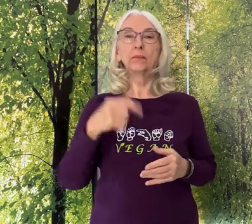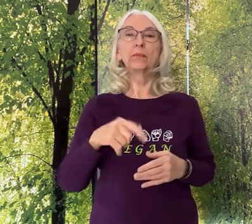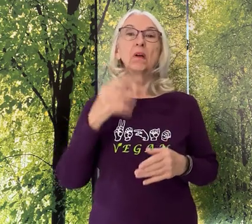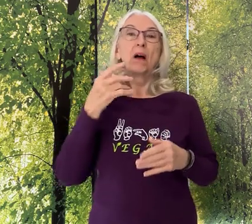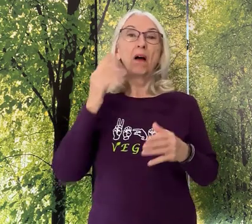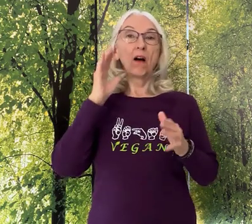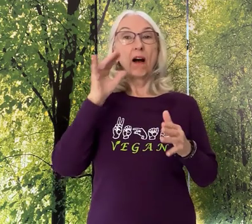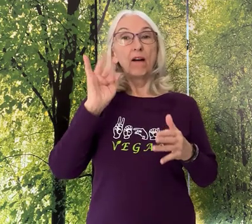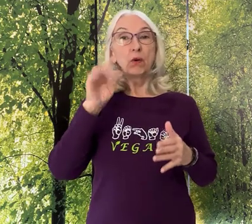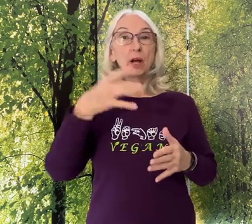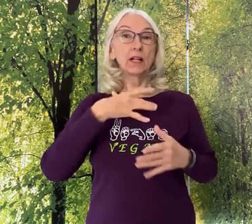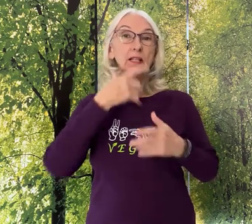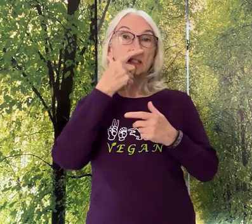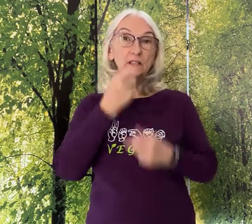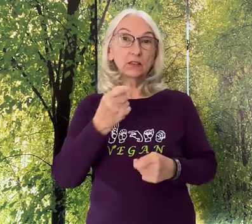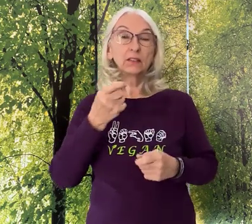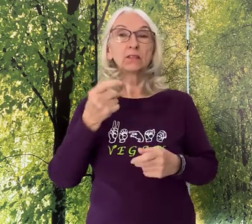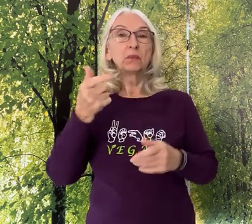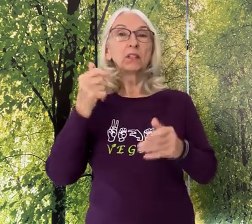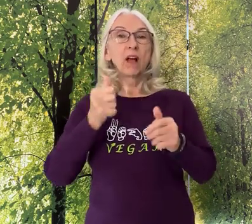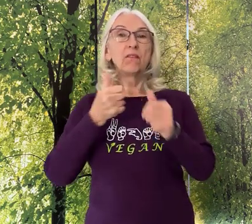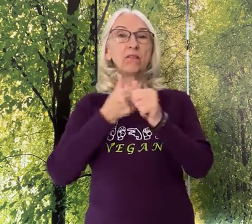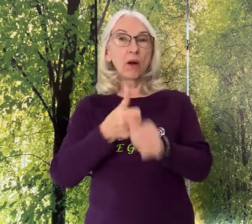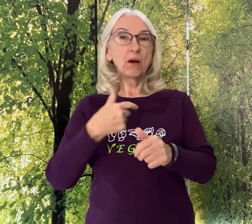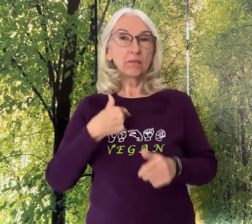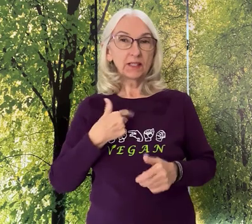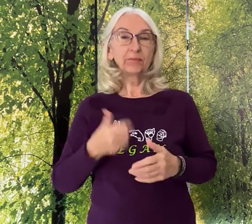If you are interested, you may follow me